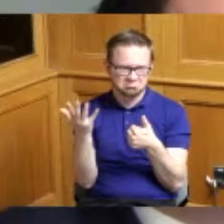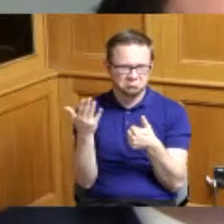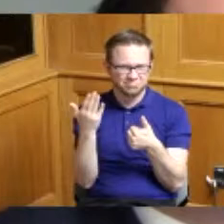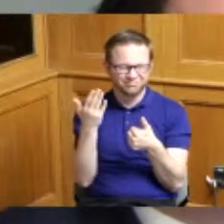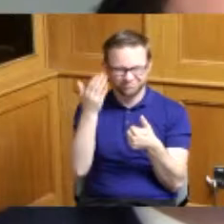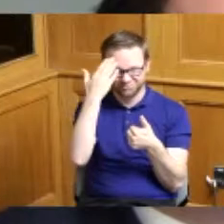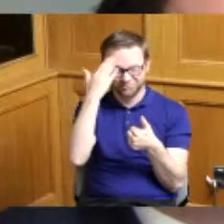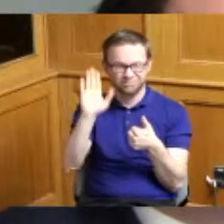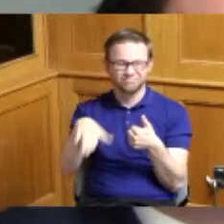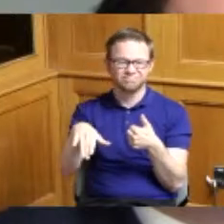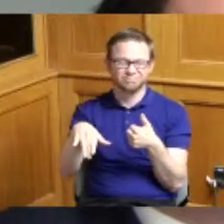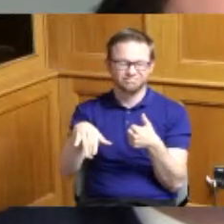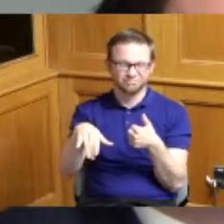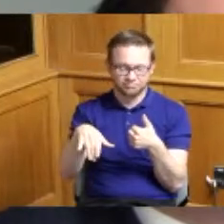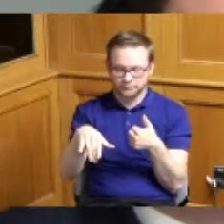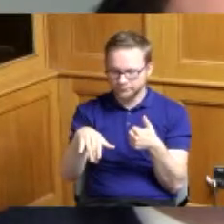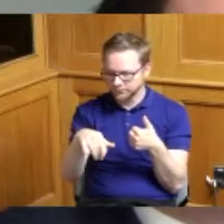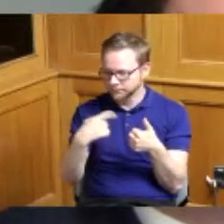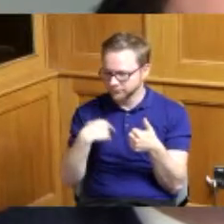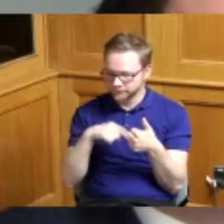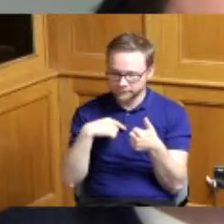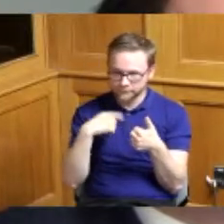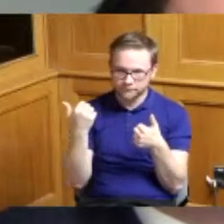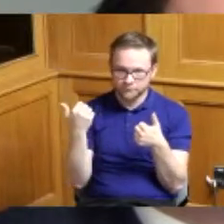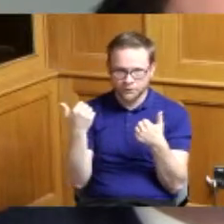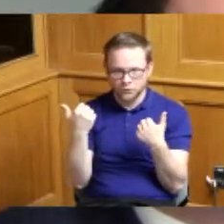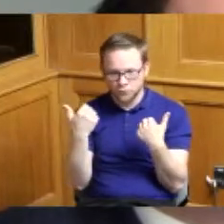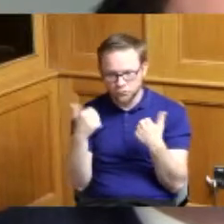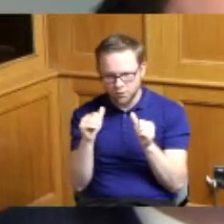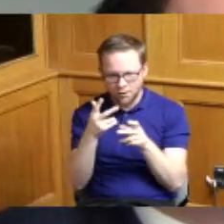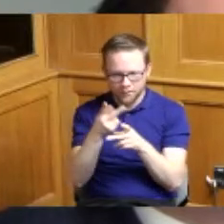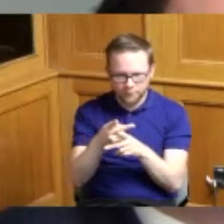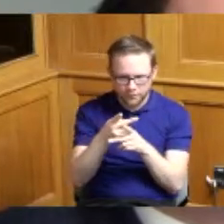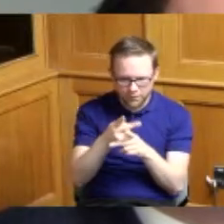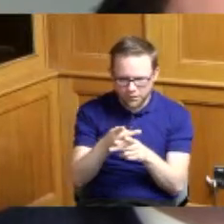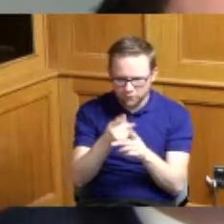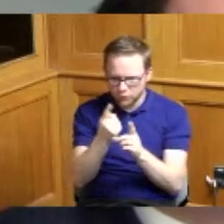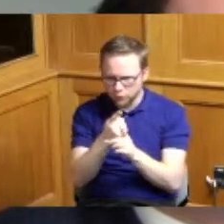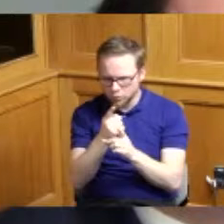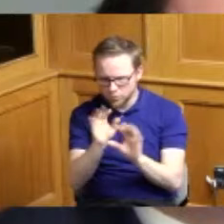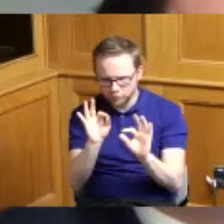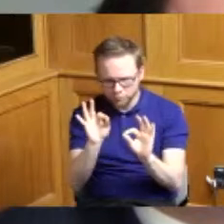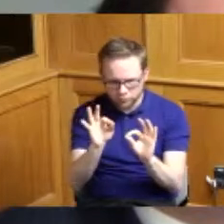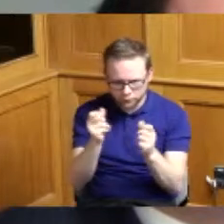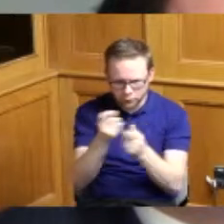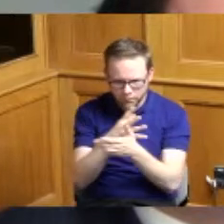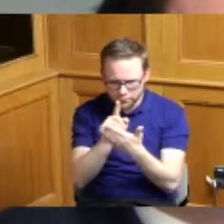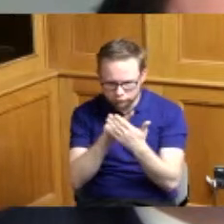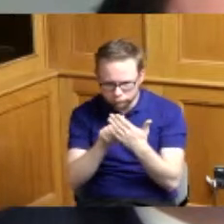as we attempt to be cautious on this and we want to make sure that we are doing everything we can